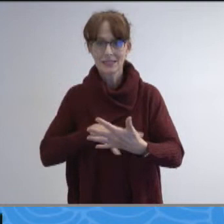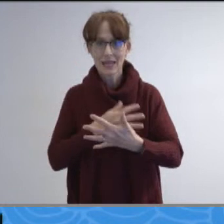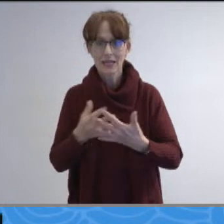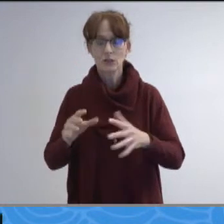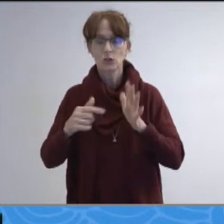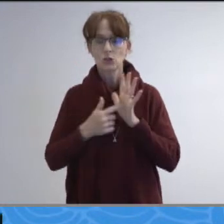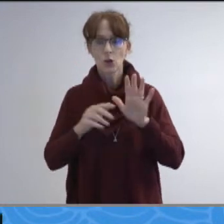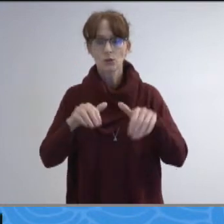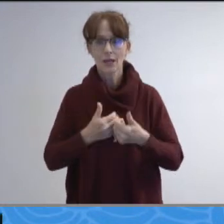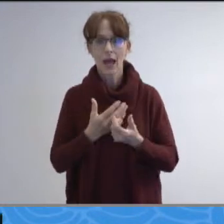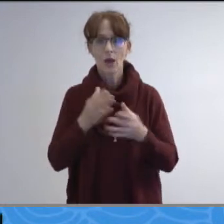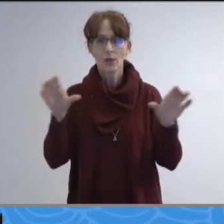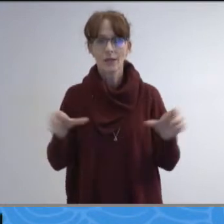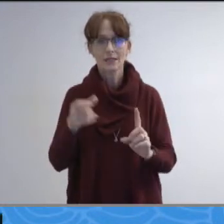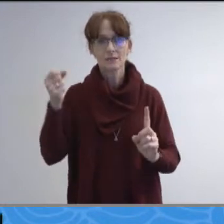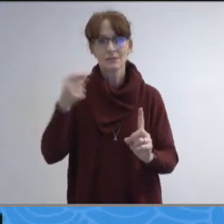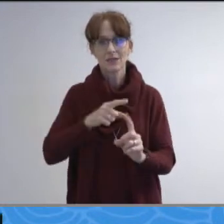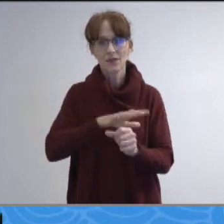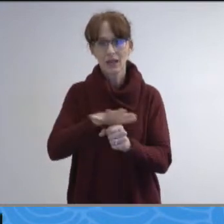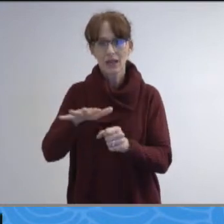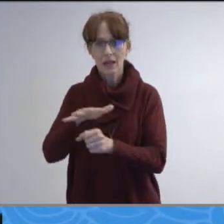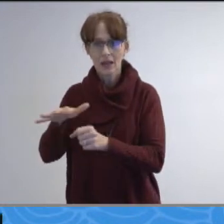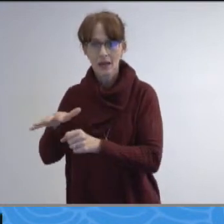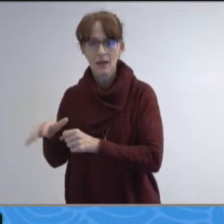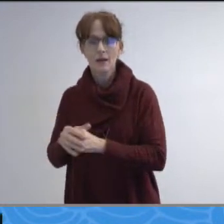in specific domains and helps teachers know